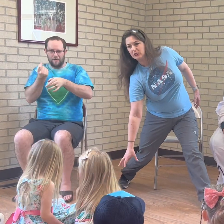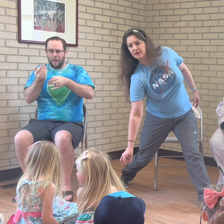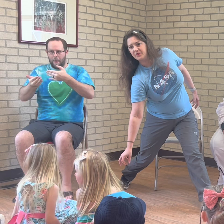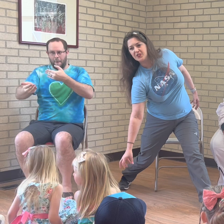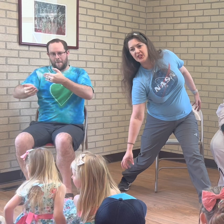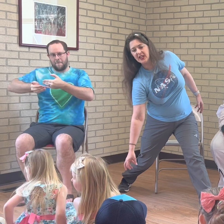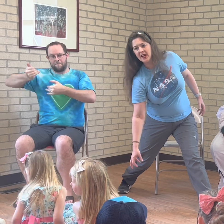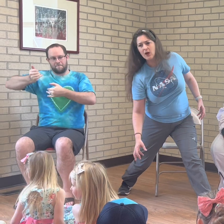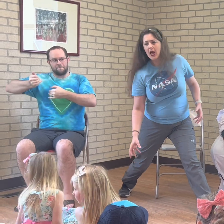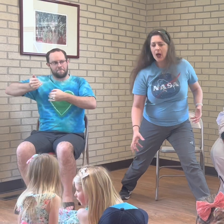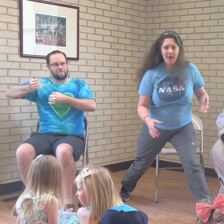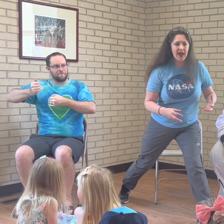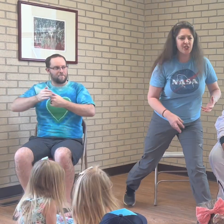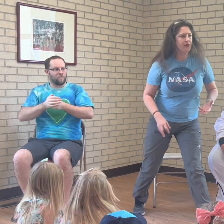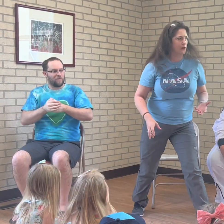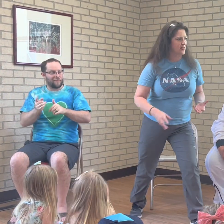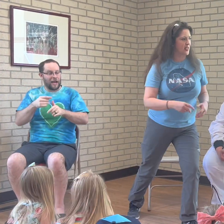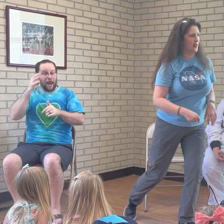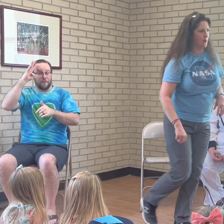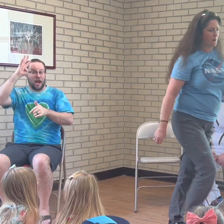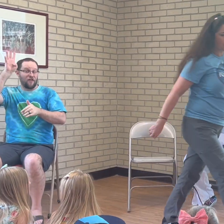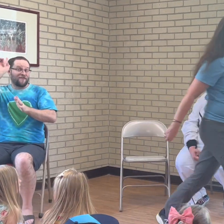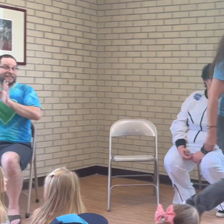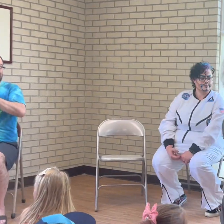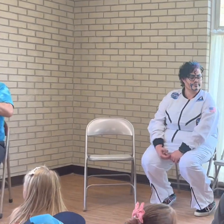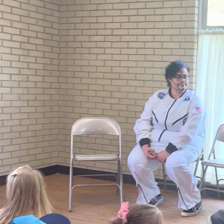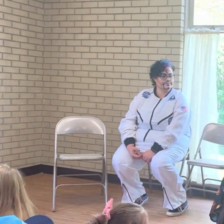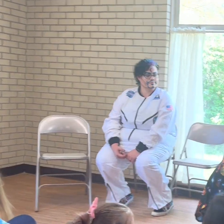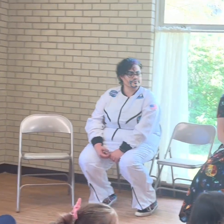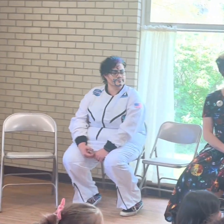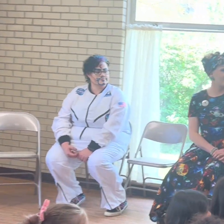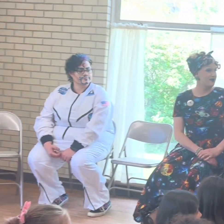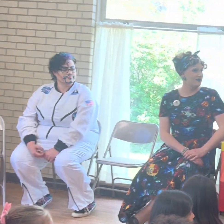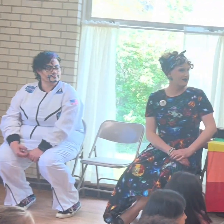bit closer so you can get it. Now, imagine for a second, I've got a... I've got one of our basalt